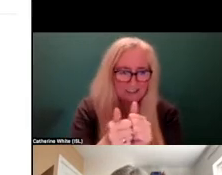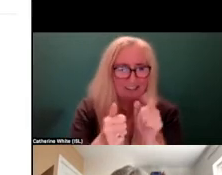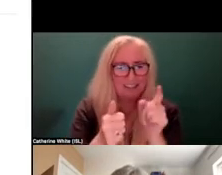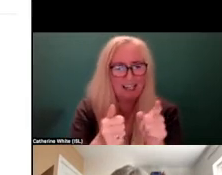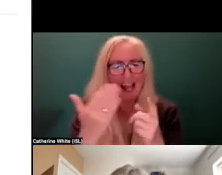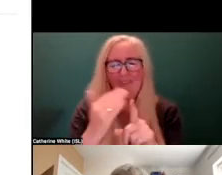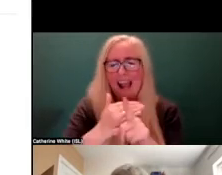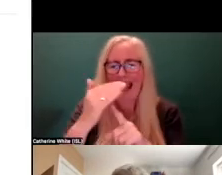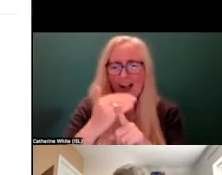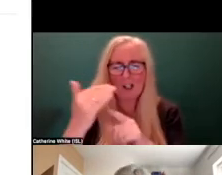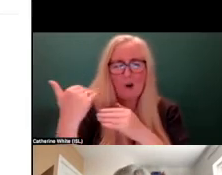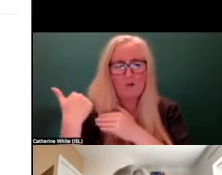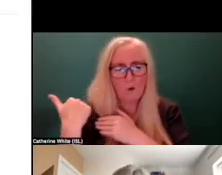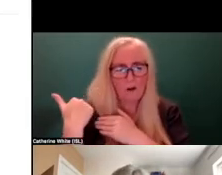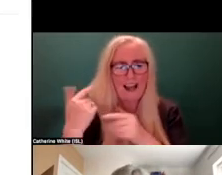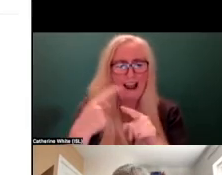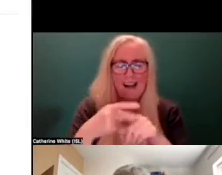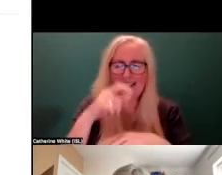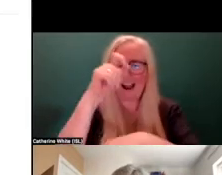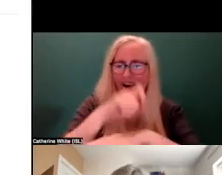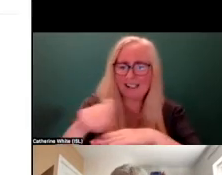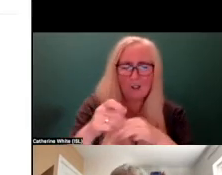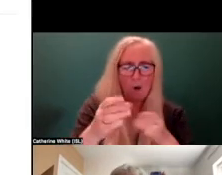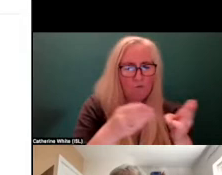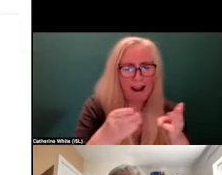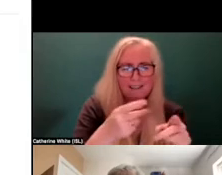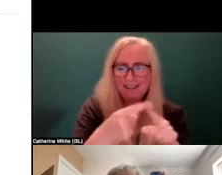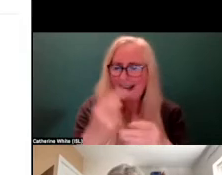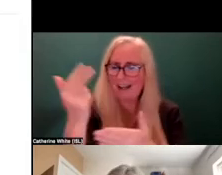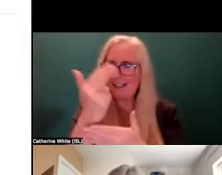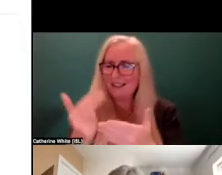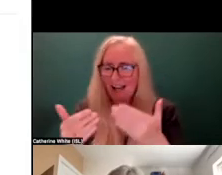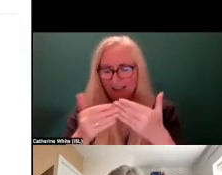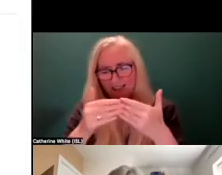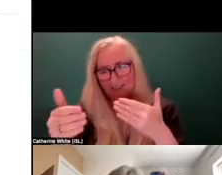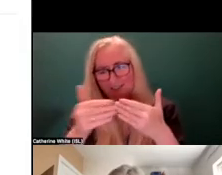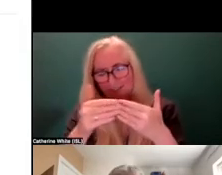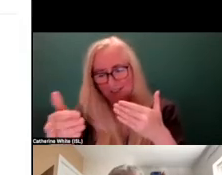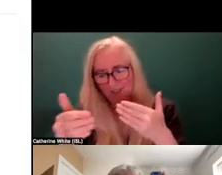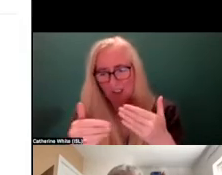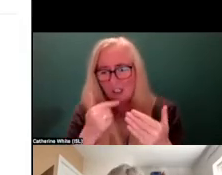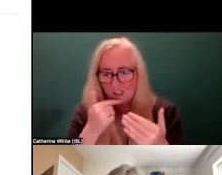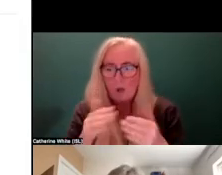brave, around maybe enhancing the role and the zone of architectural practice and design going forward.